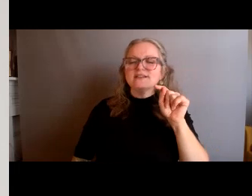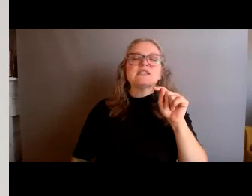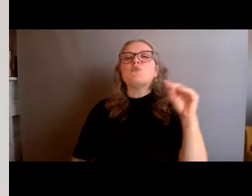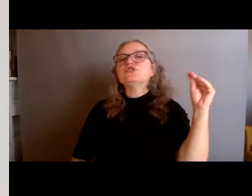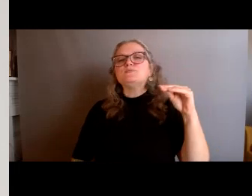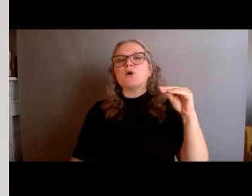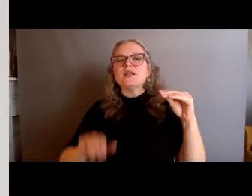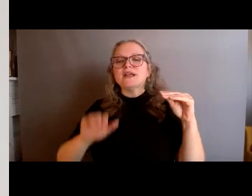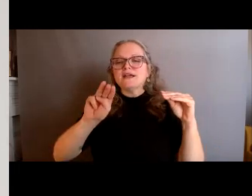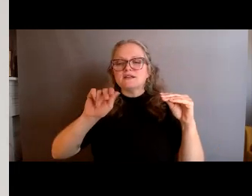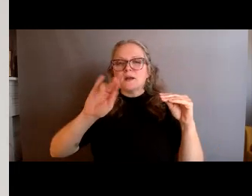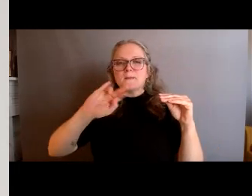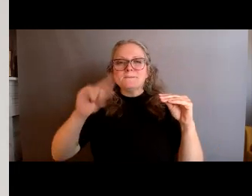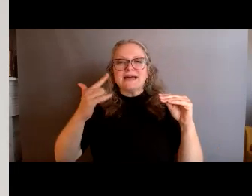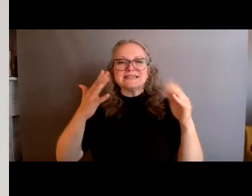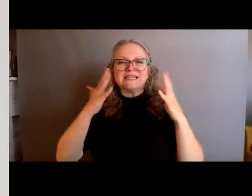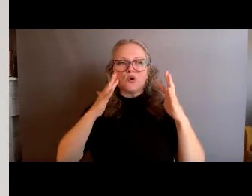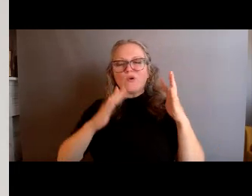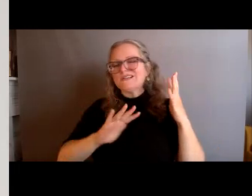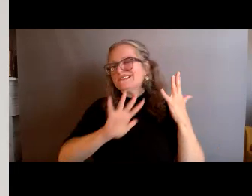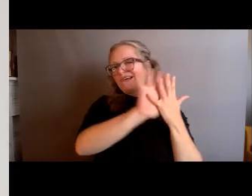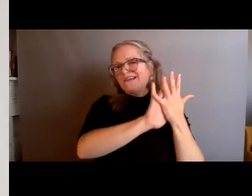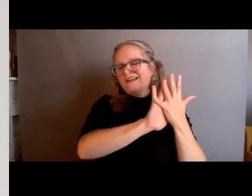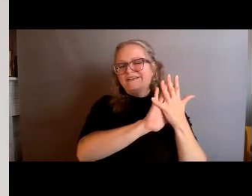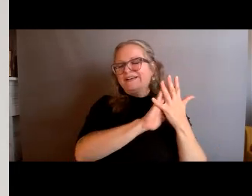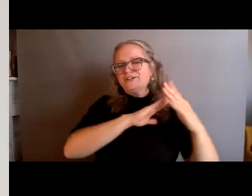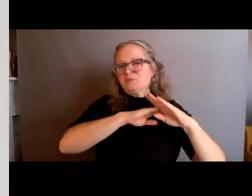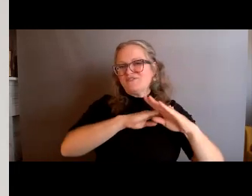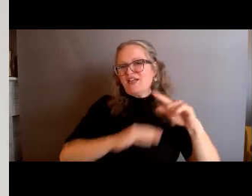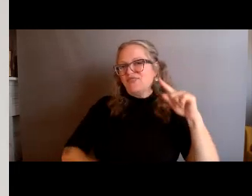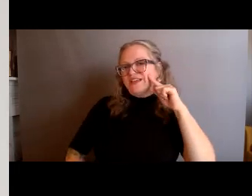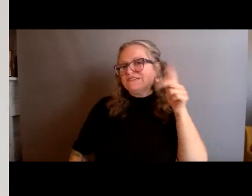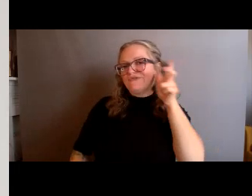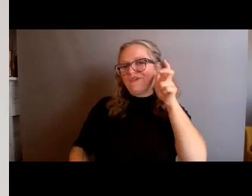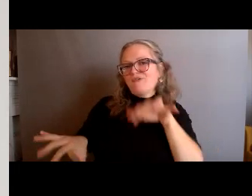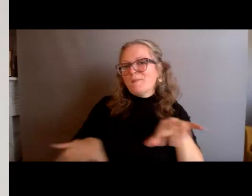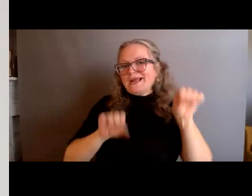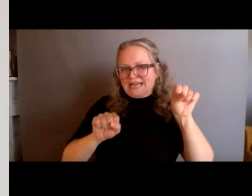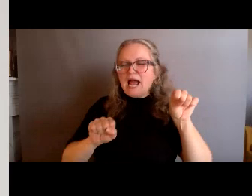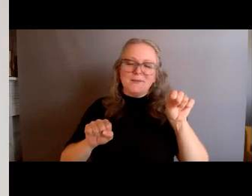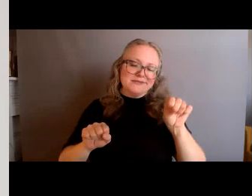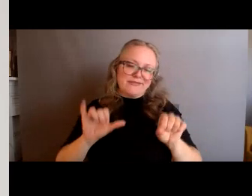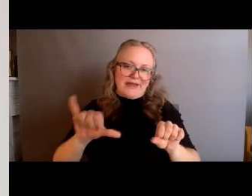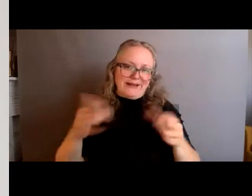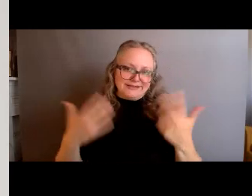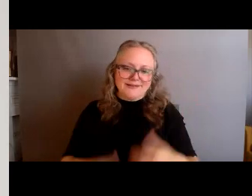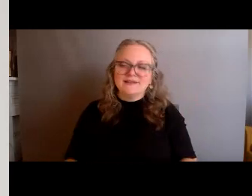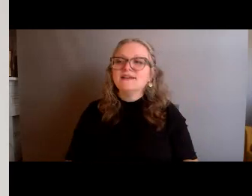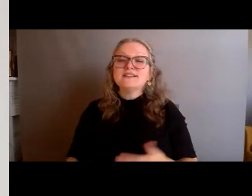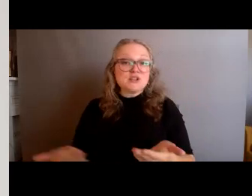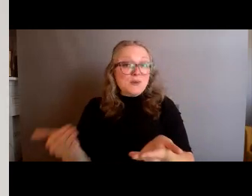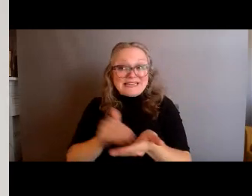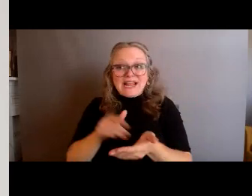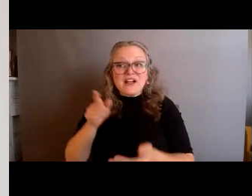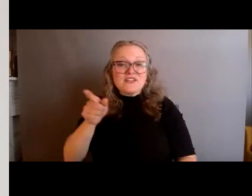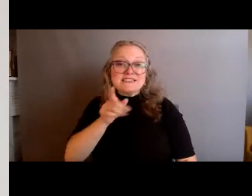but it's nothing really you have to worry about. It's just something that is there again. Here's the speech. Banana again. And like I said, this is really